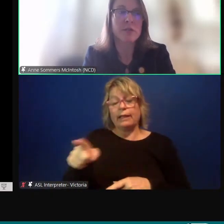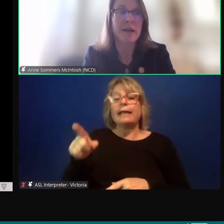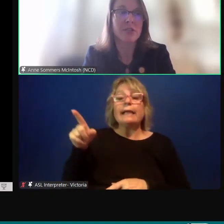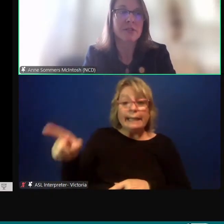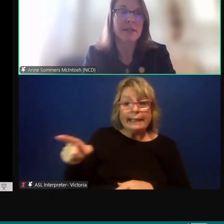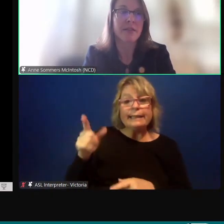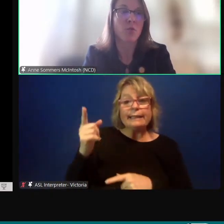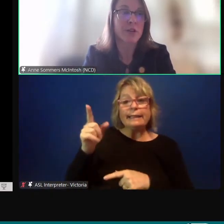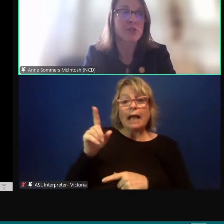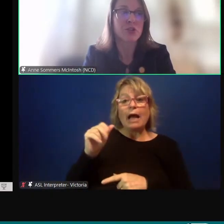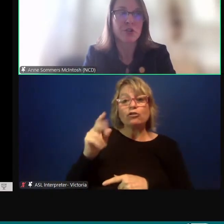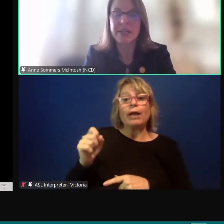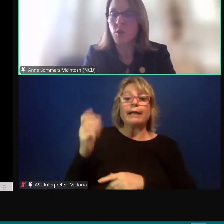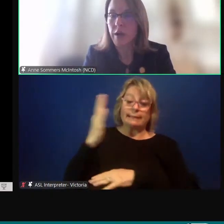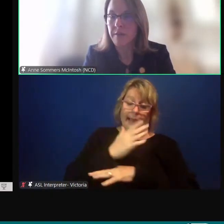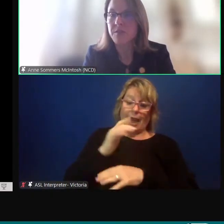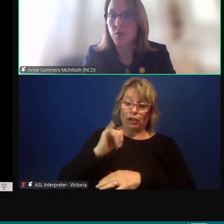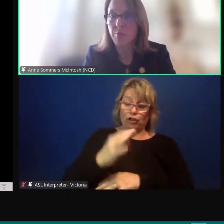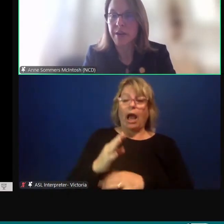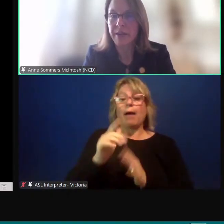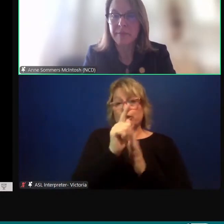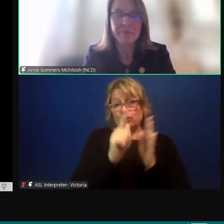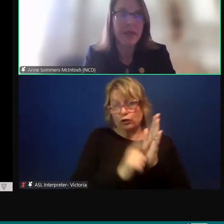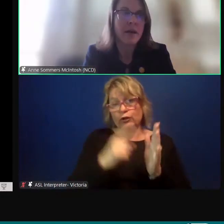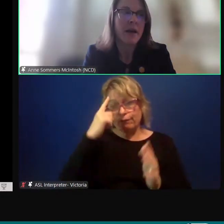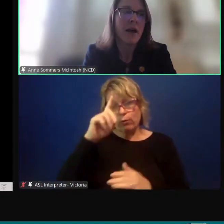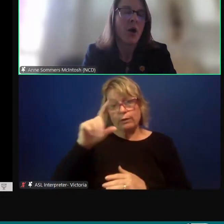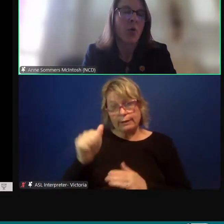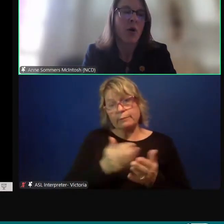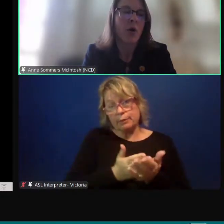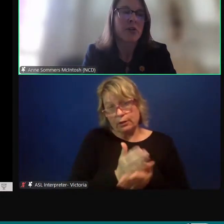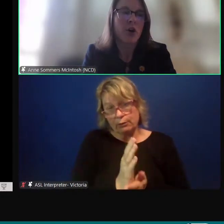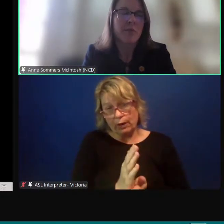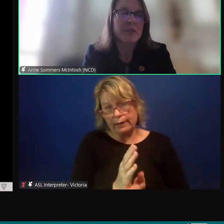was actually the widow's attorney in the wake of the story breaking. What alarmed